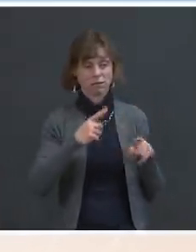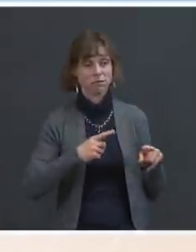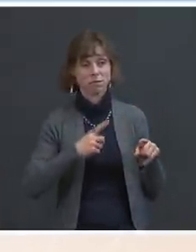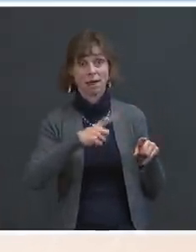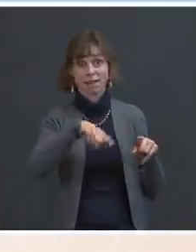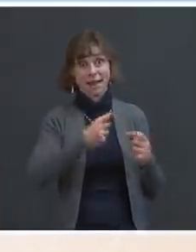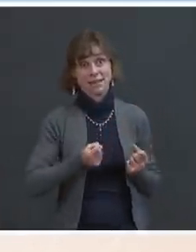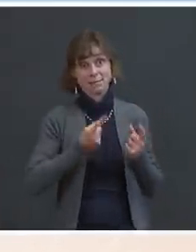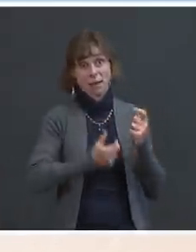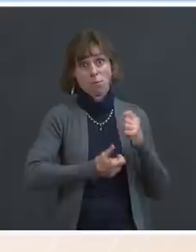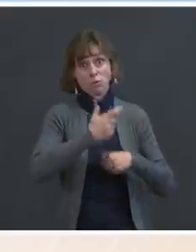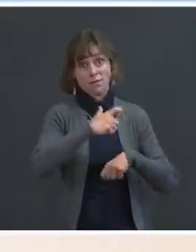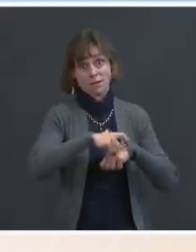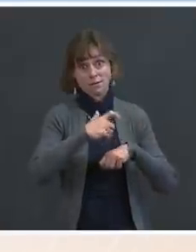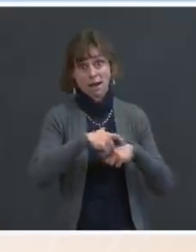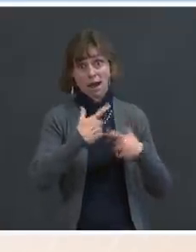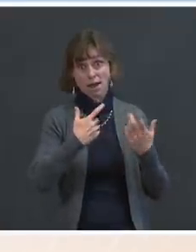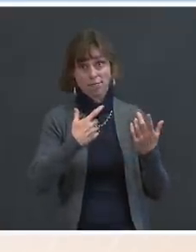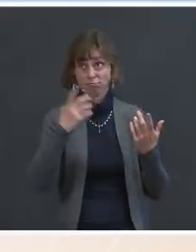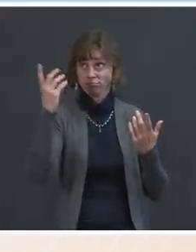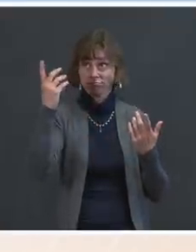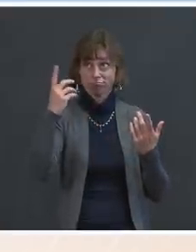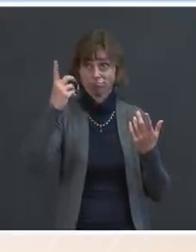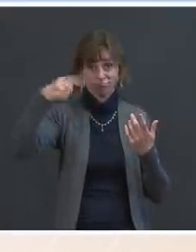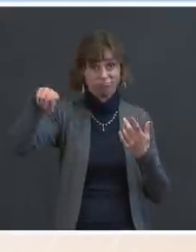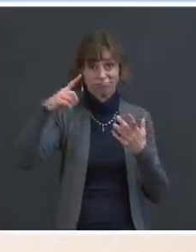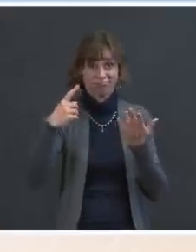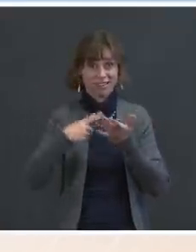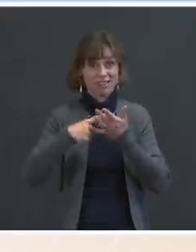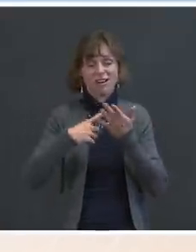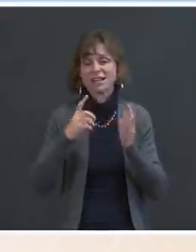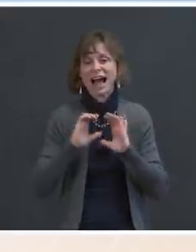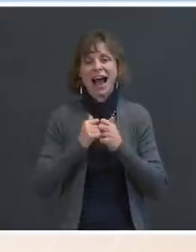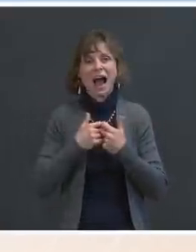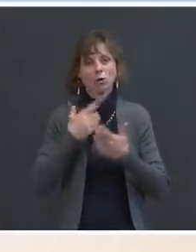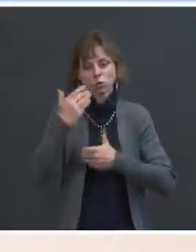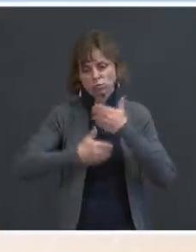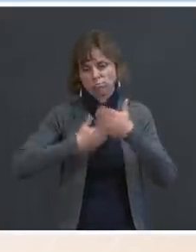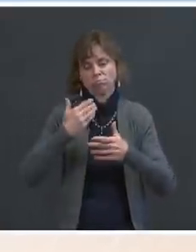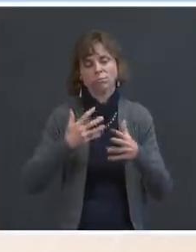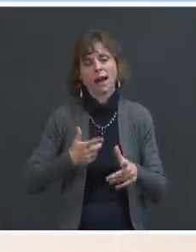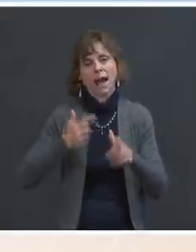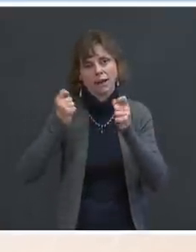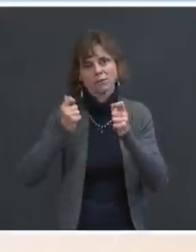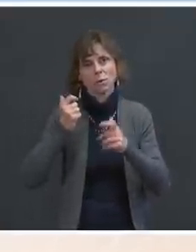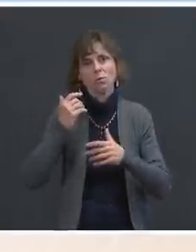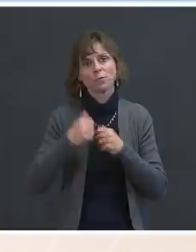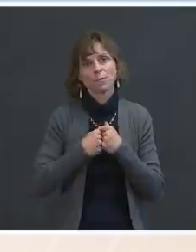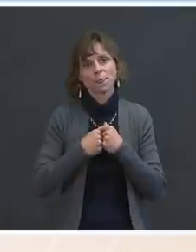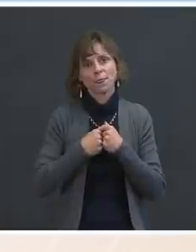discussing what steps can be taken to expedite processes to move more quickly -- to move the process more quickly